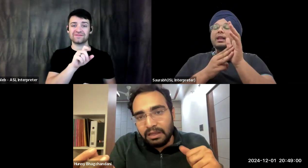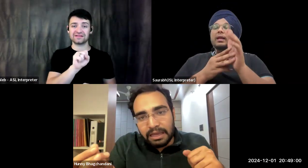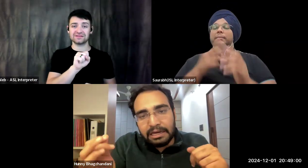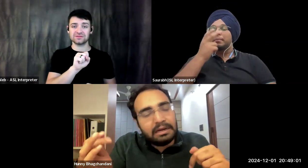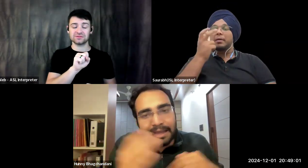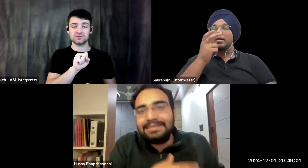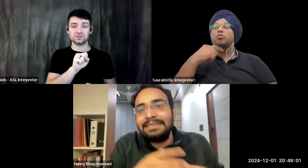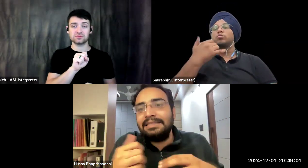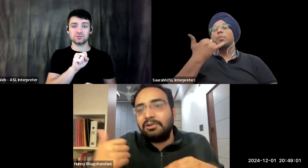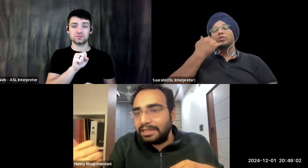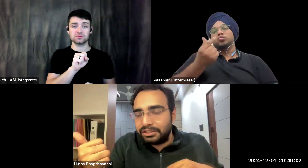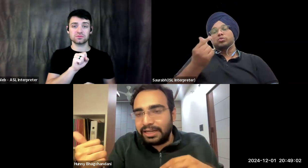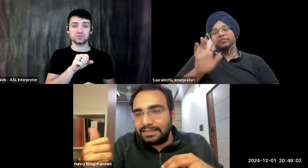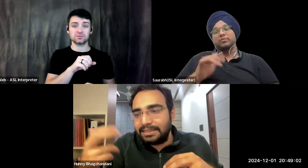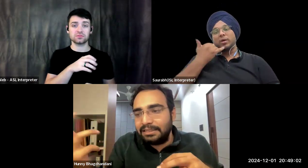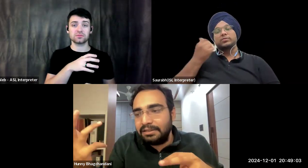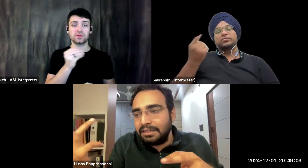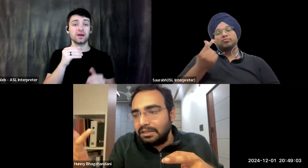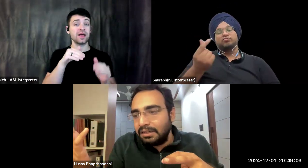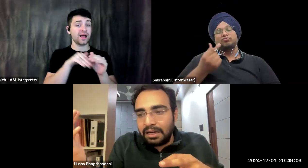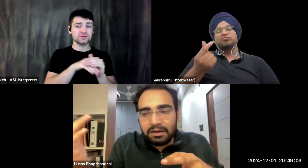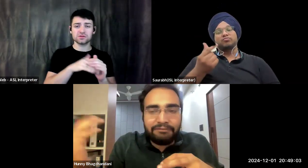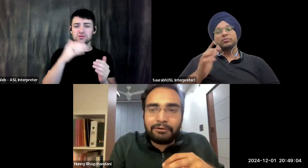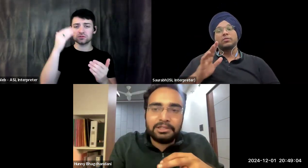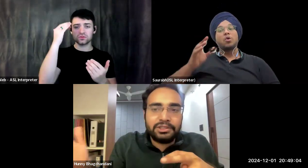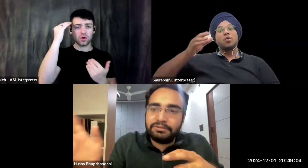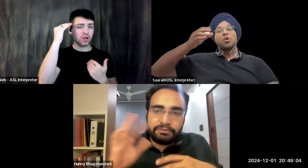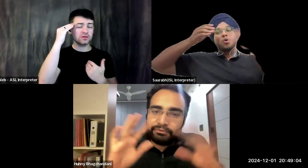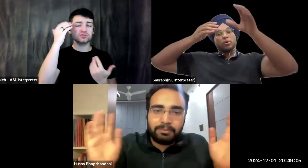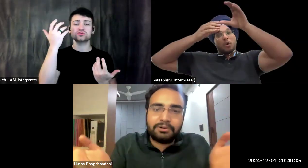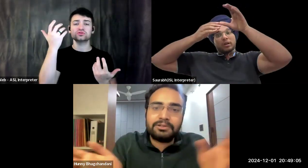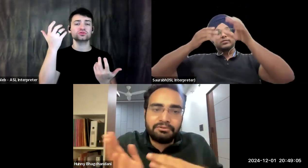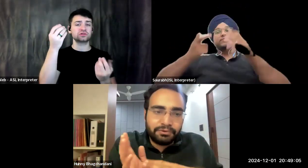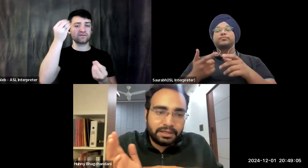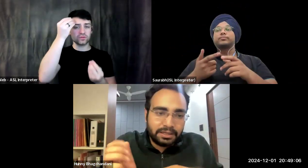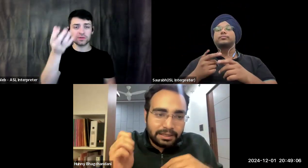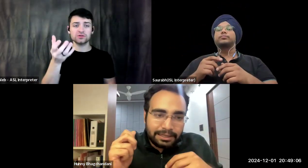And accessing the knowledge, accessing the information from across the world,